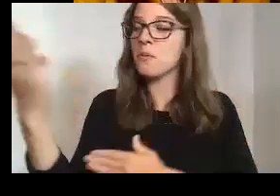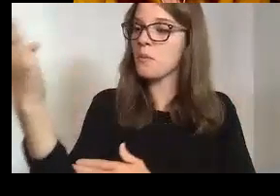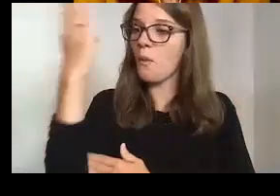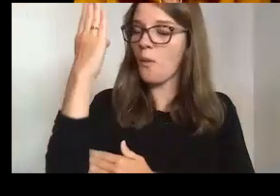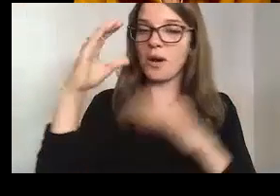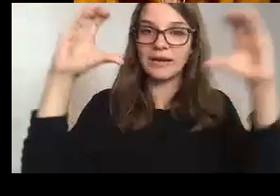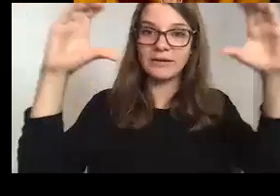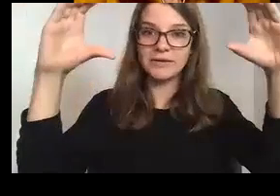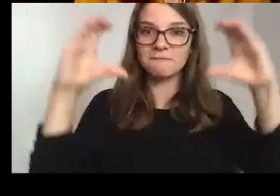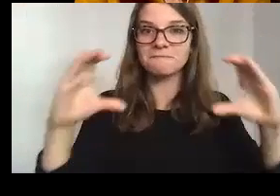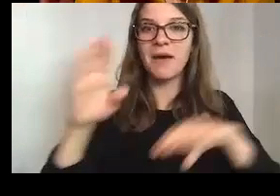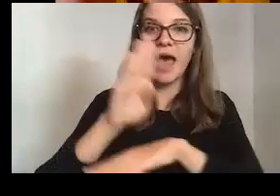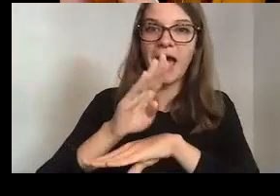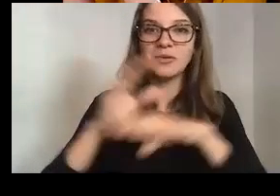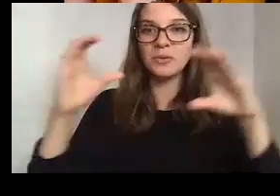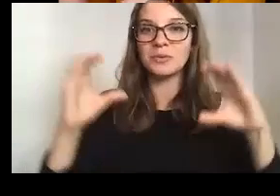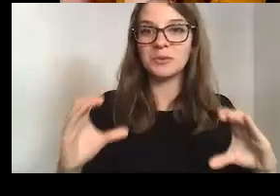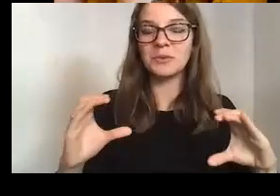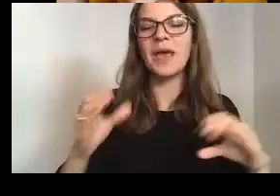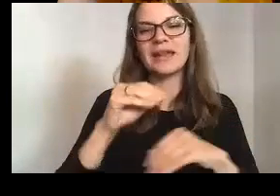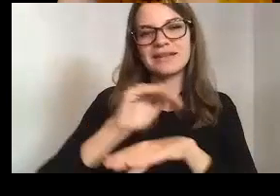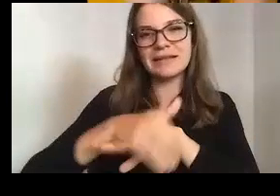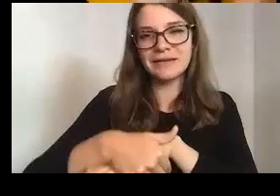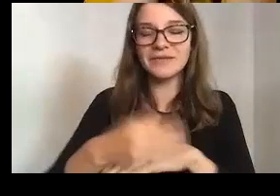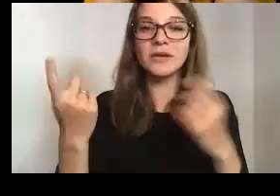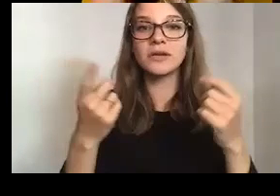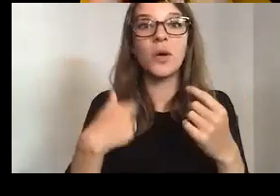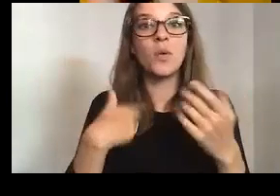these are the three things we get to have to get done when are we going to do them okay this is